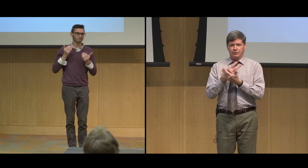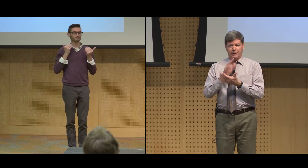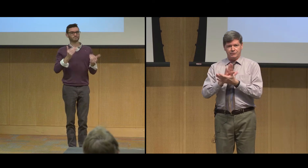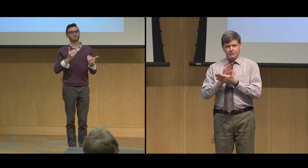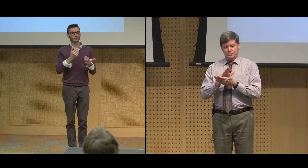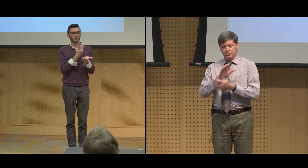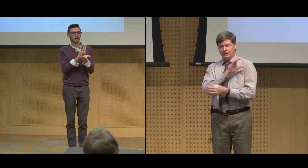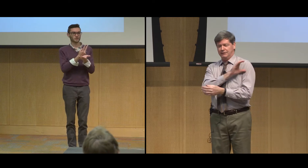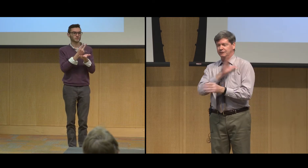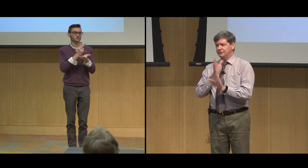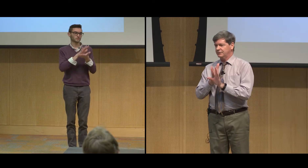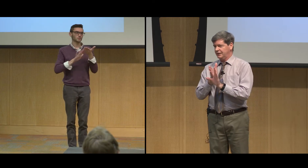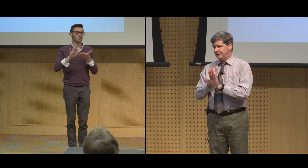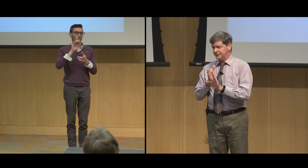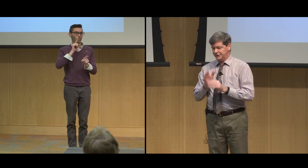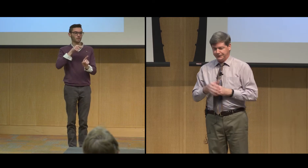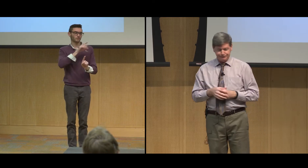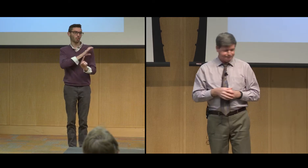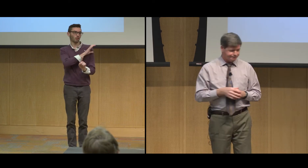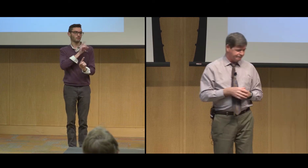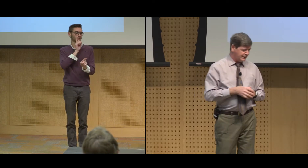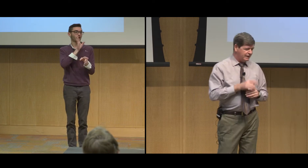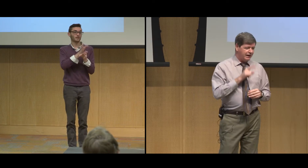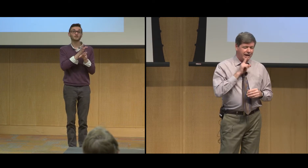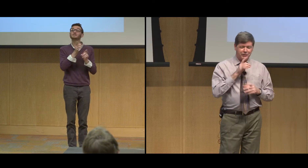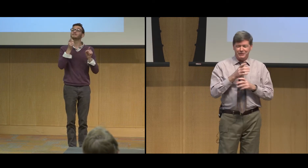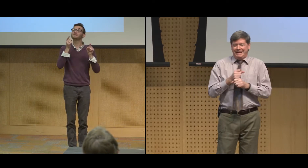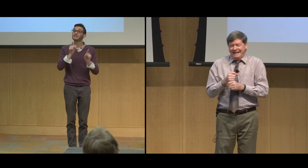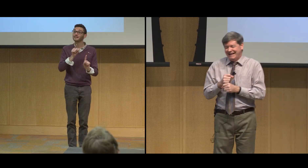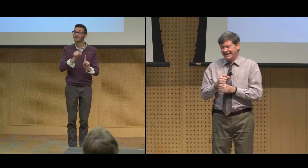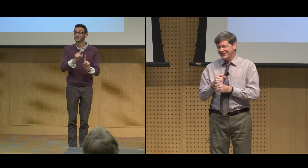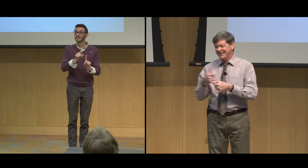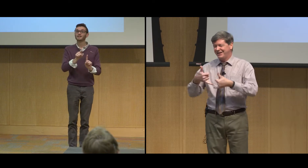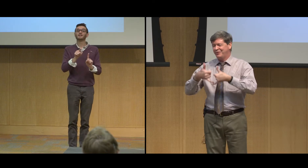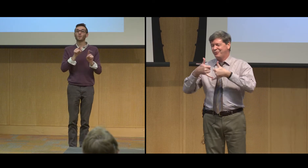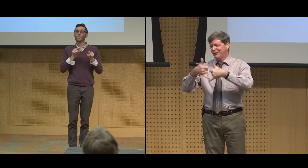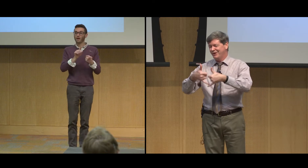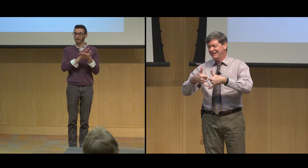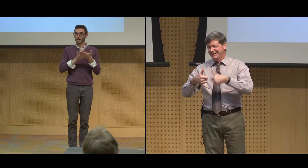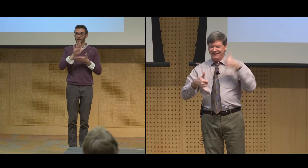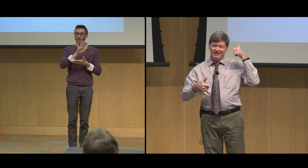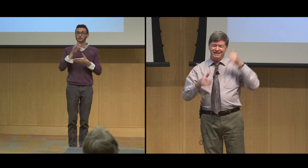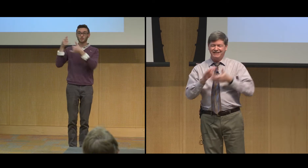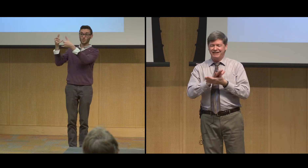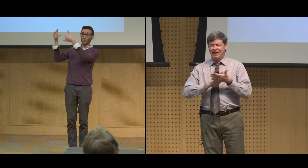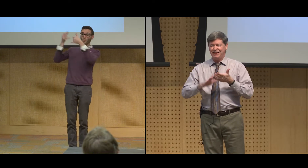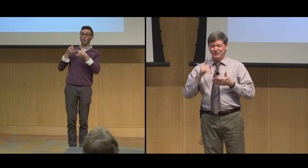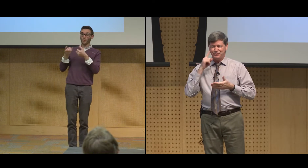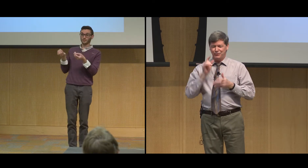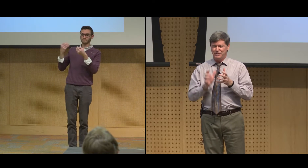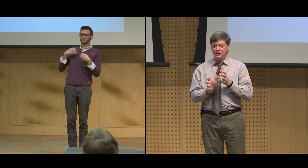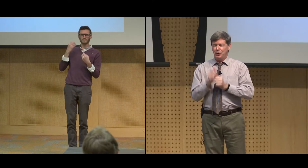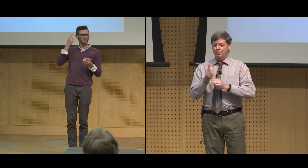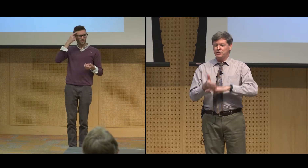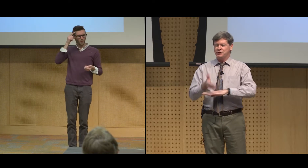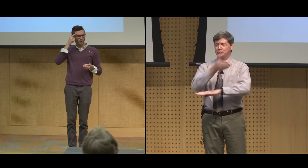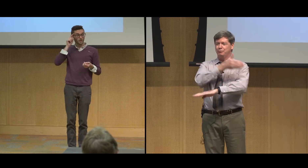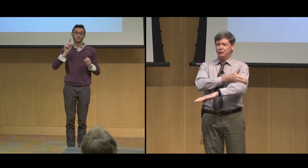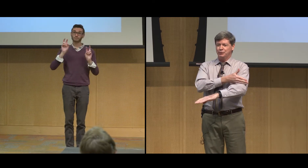and decided I wanted to apply to a graduate school in clinical psychology. I actually--I actually got an award at college